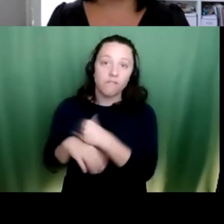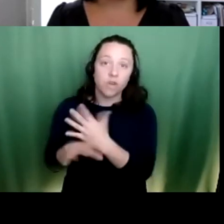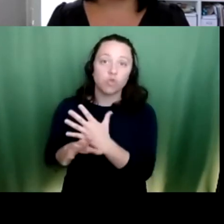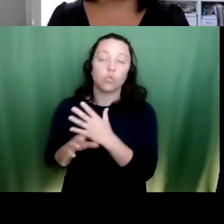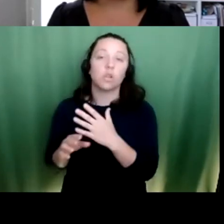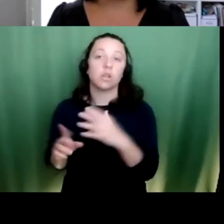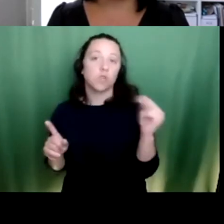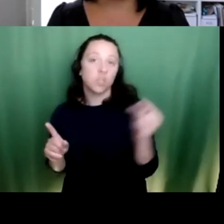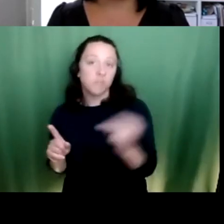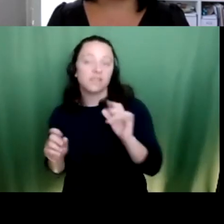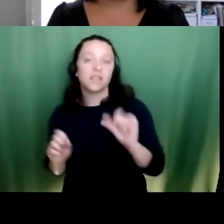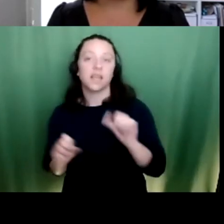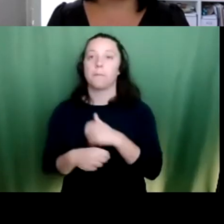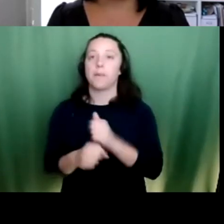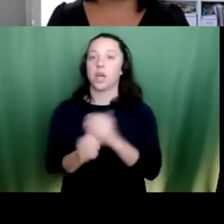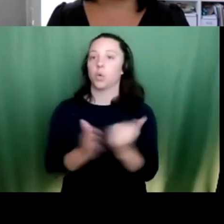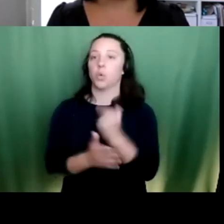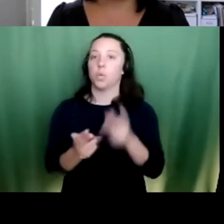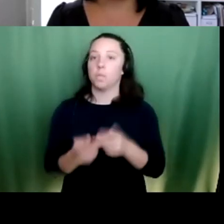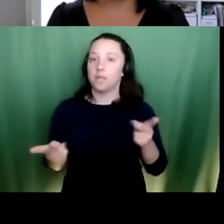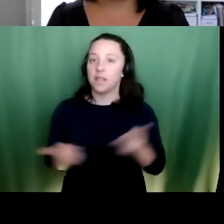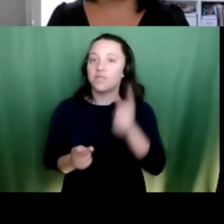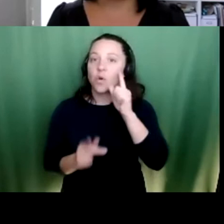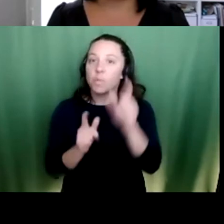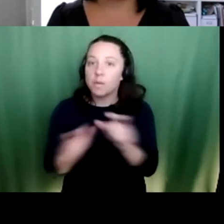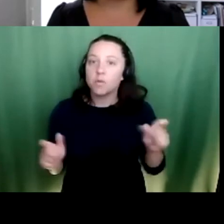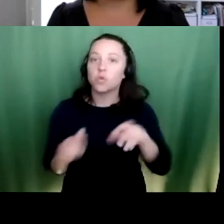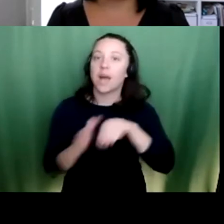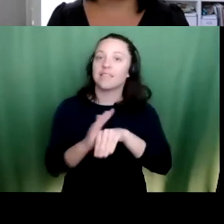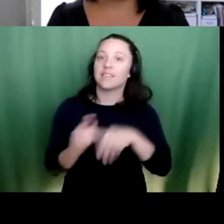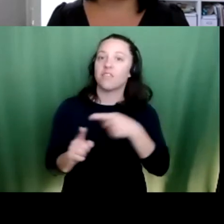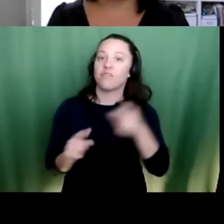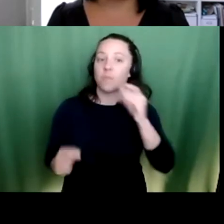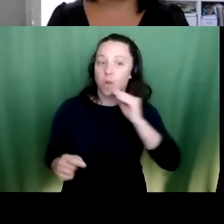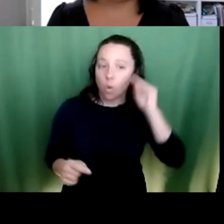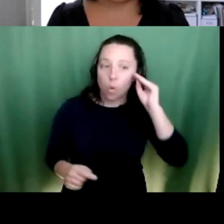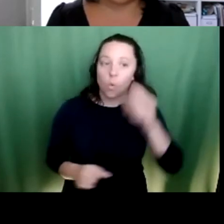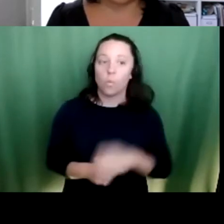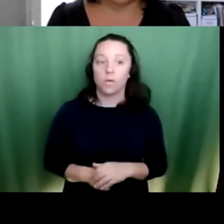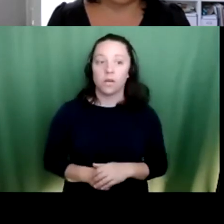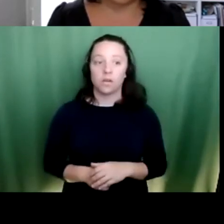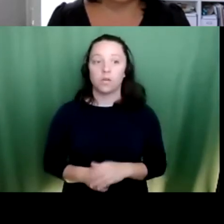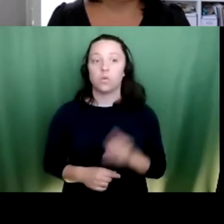individuals who access it from their comfort of their home. Or they can come to the zoo and also